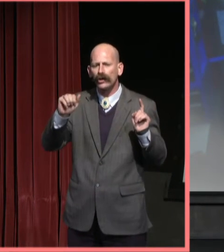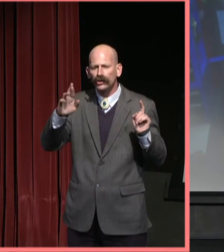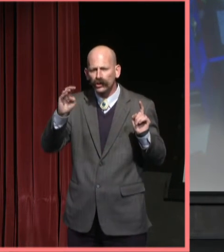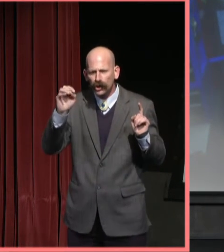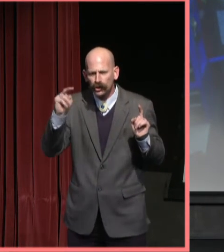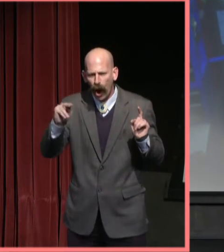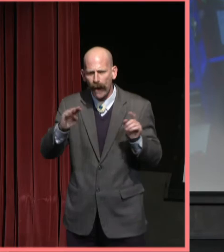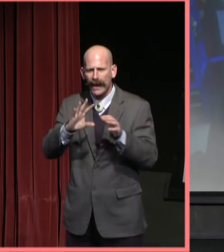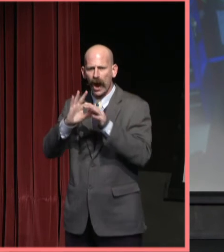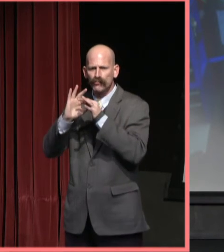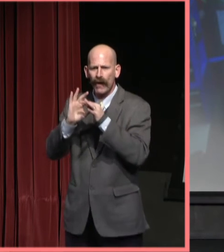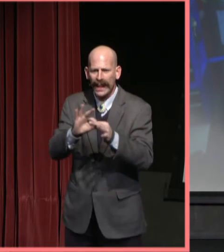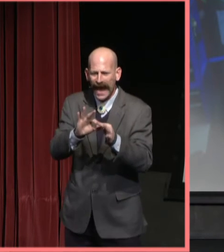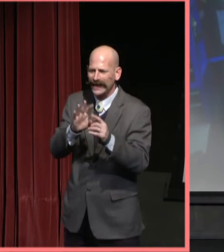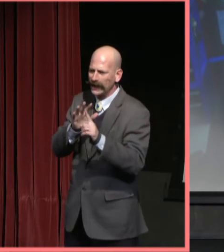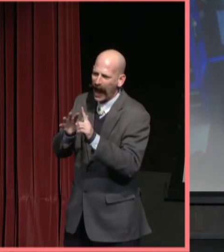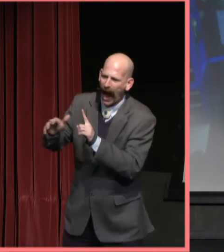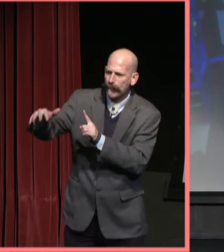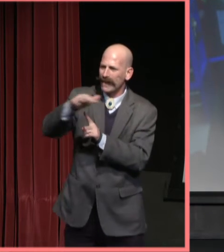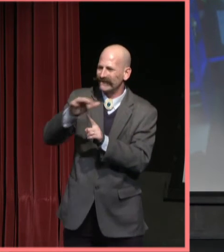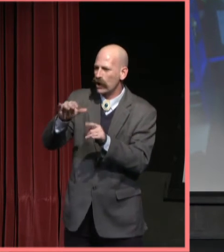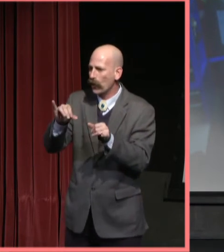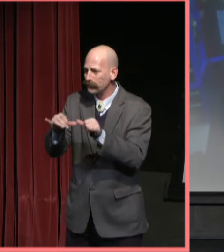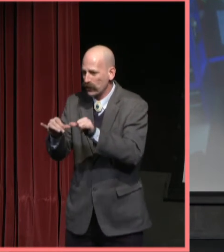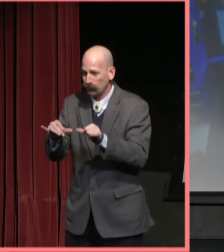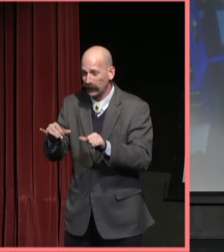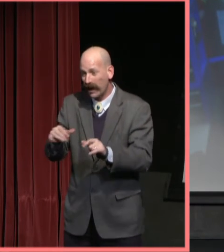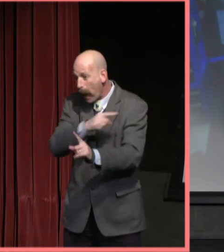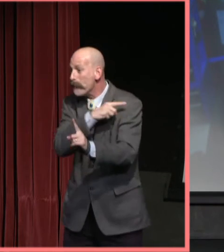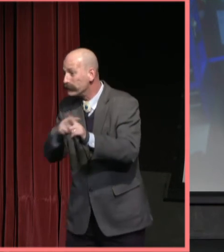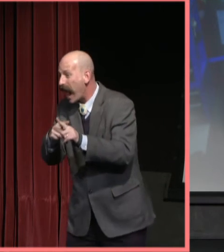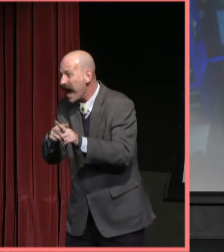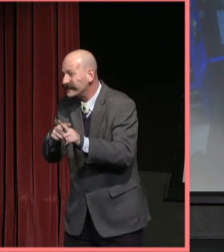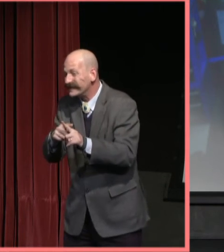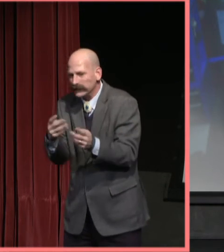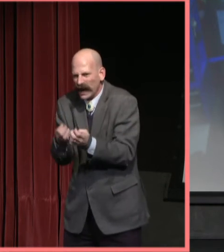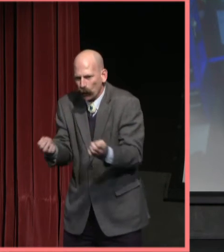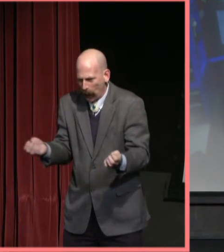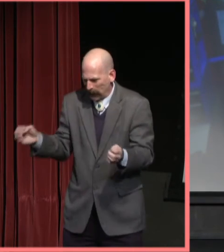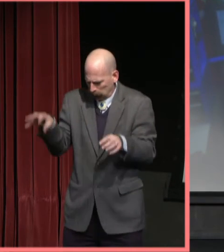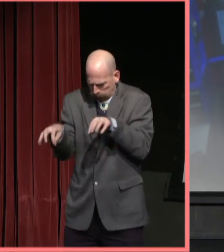but as you also notice it's very crammed. We have a lot of equipment in a very small space.